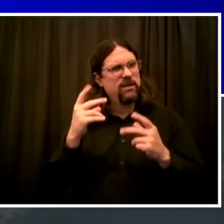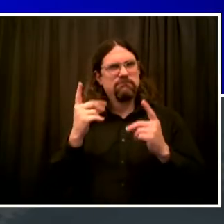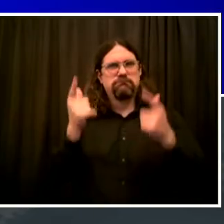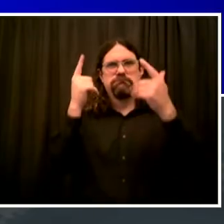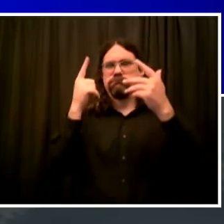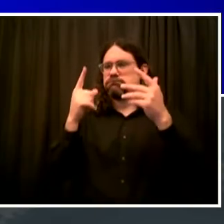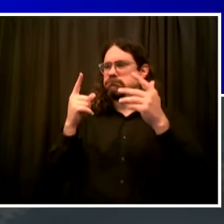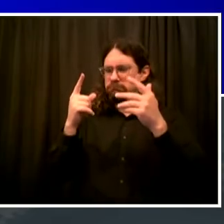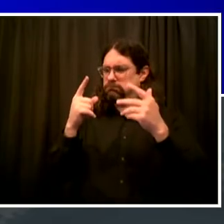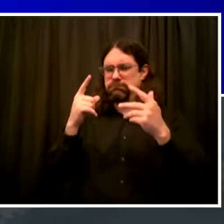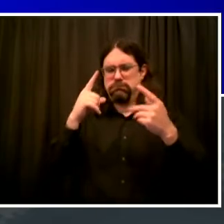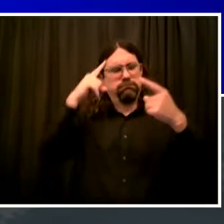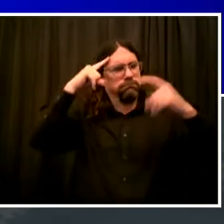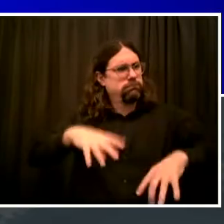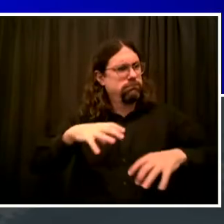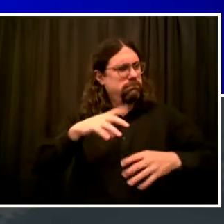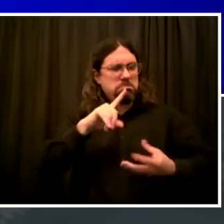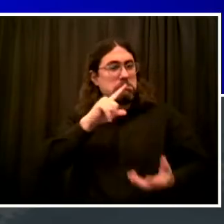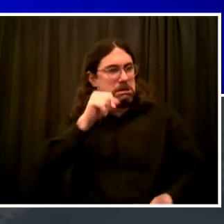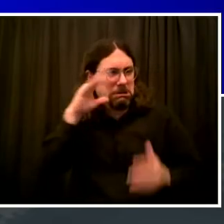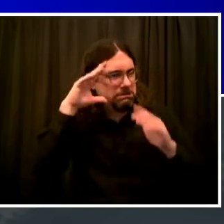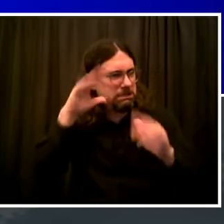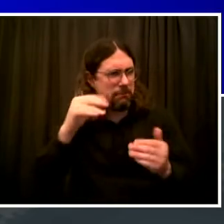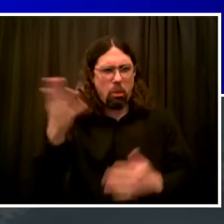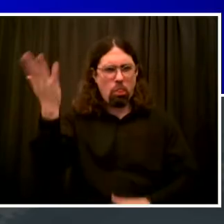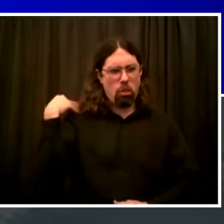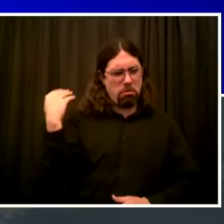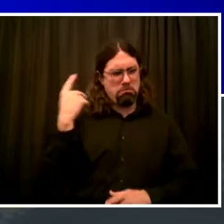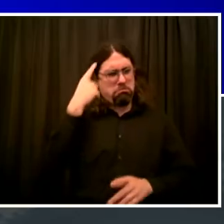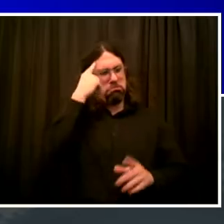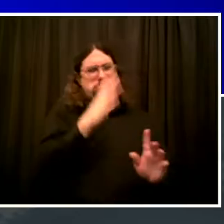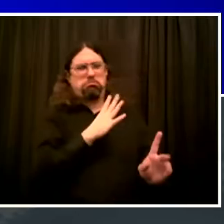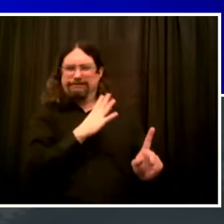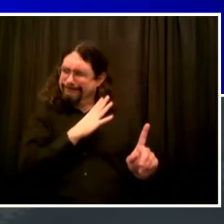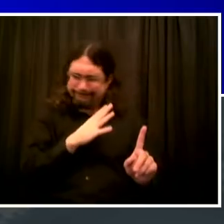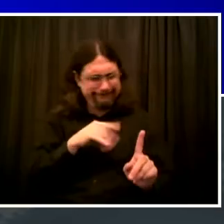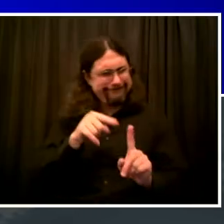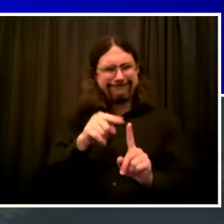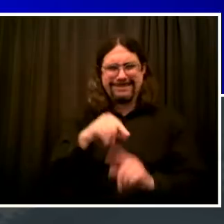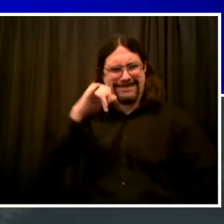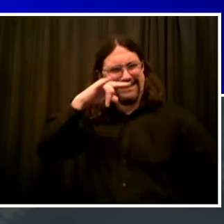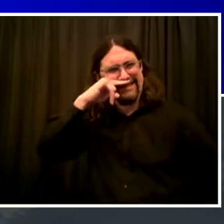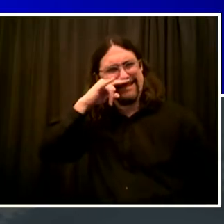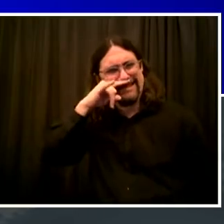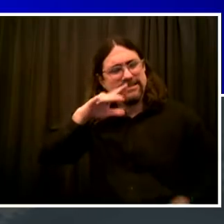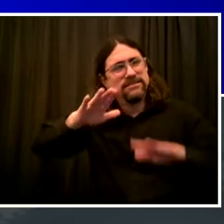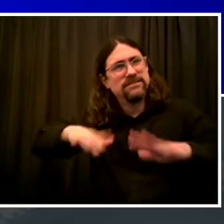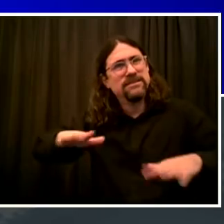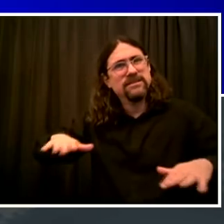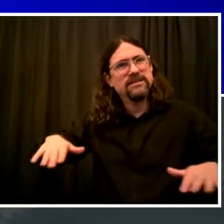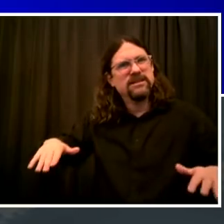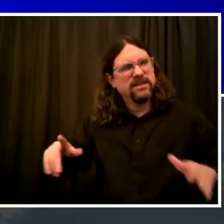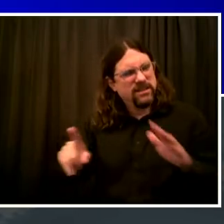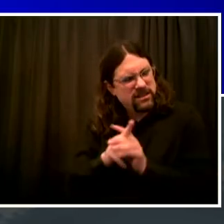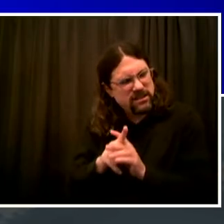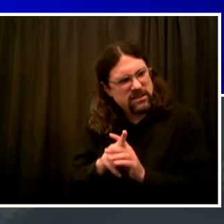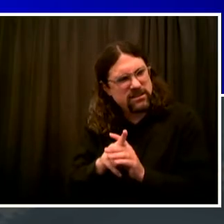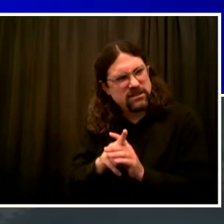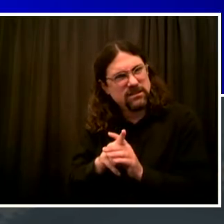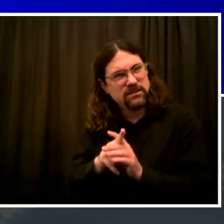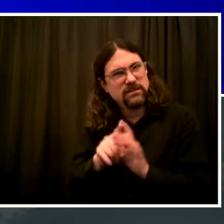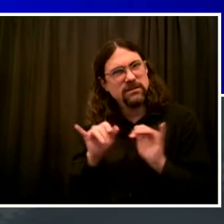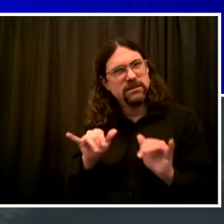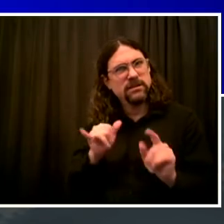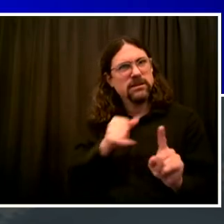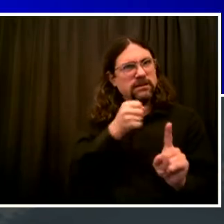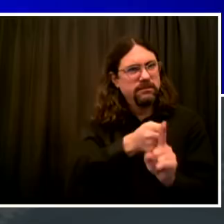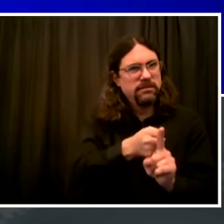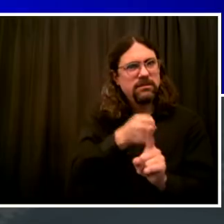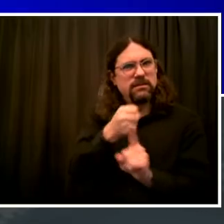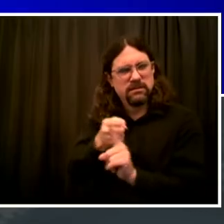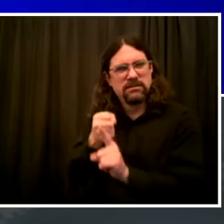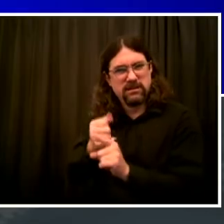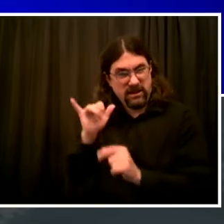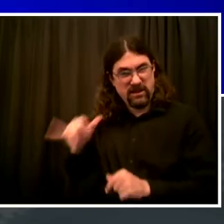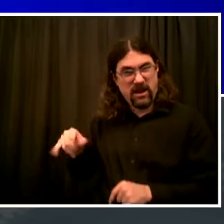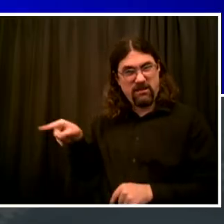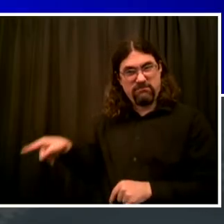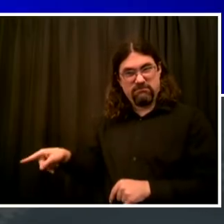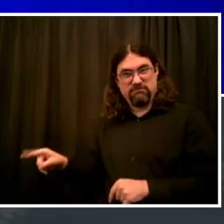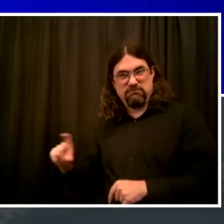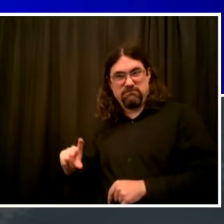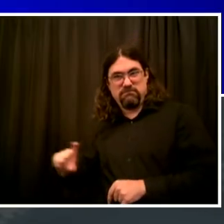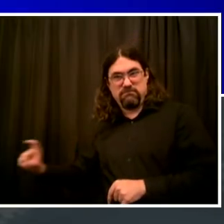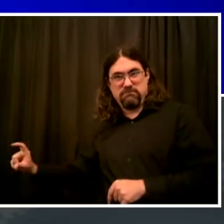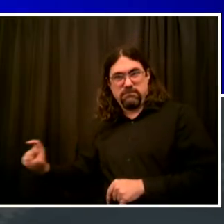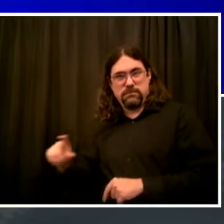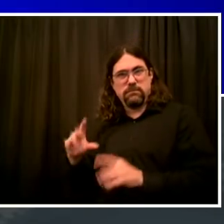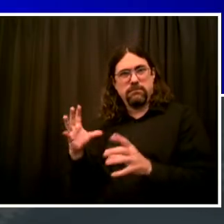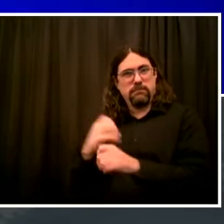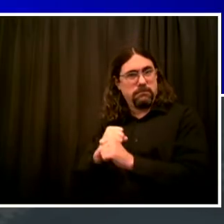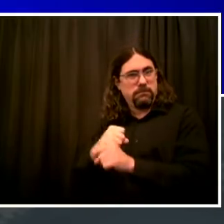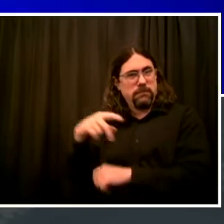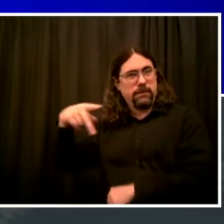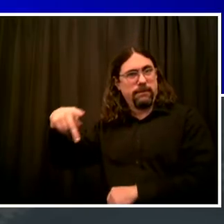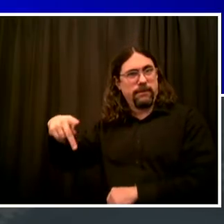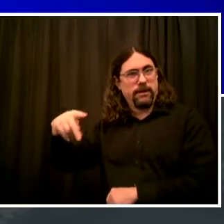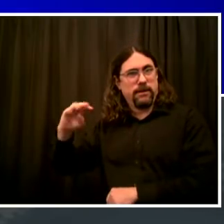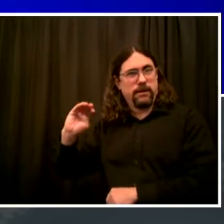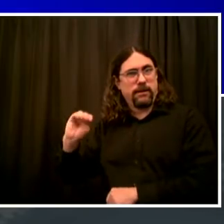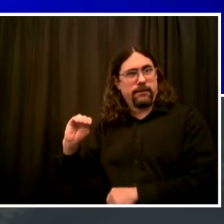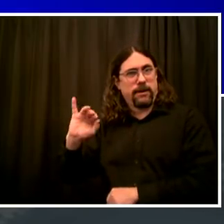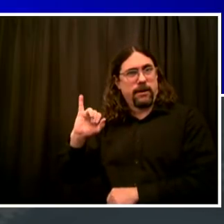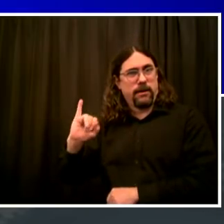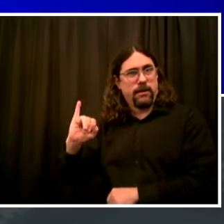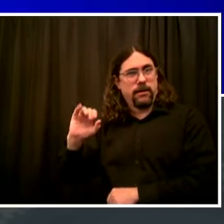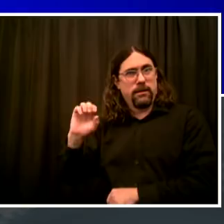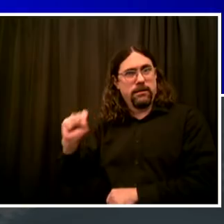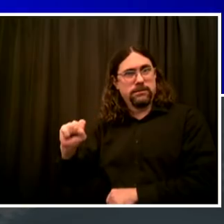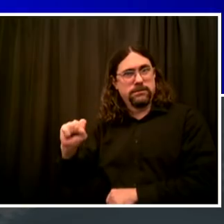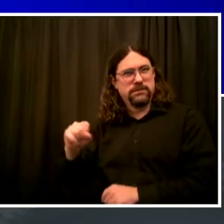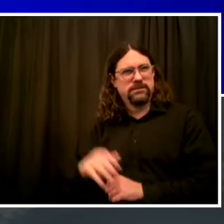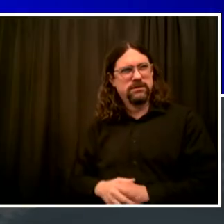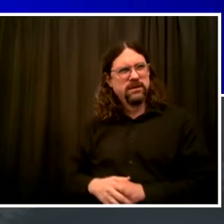IT'S REALLY